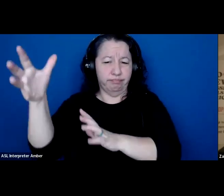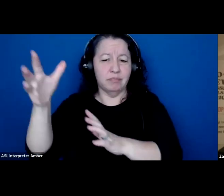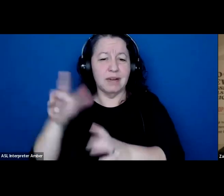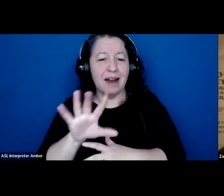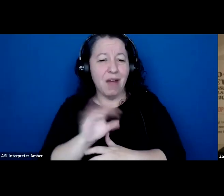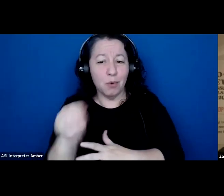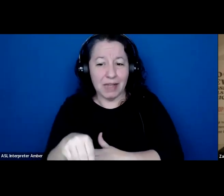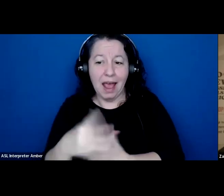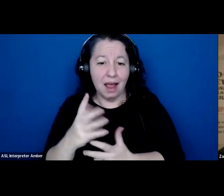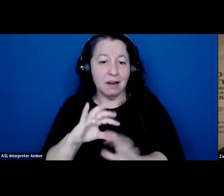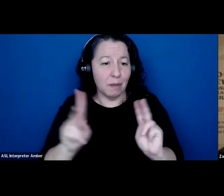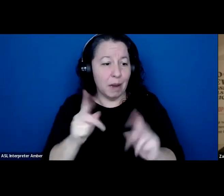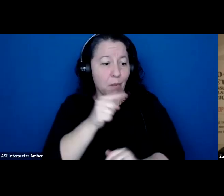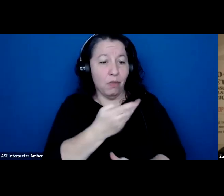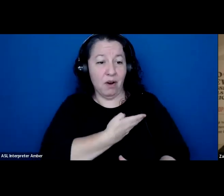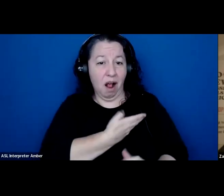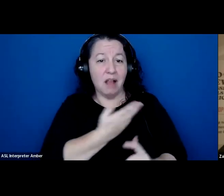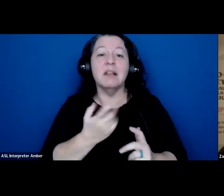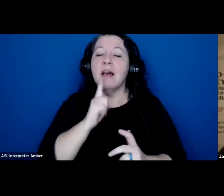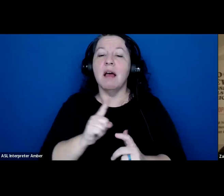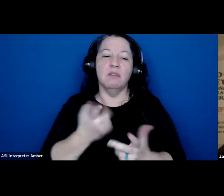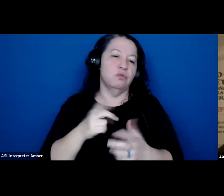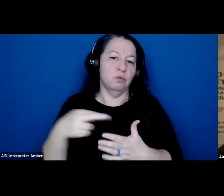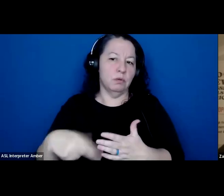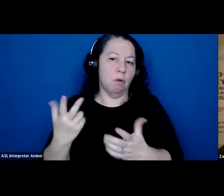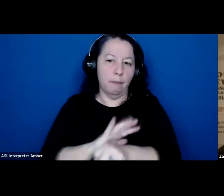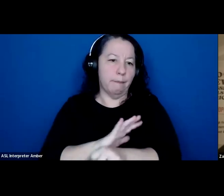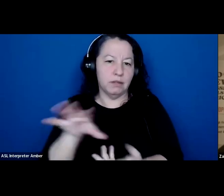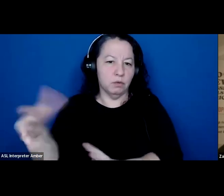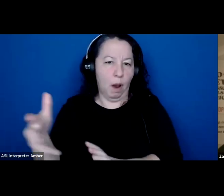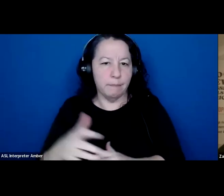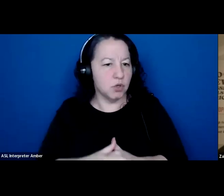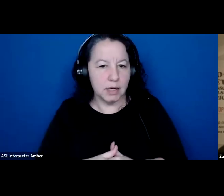has resulted in the complete disruption of normal life.